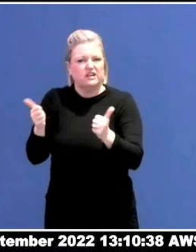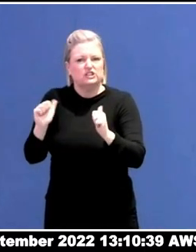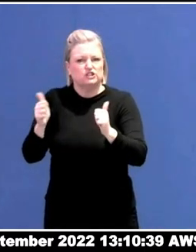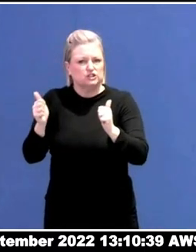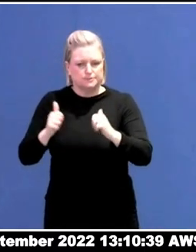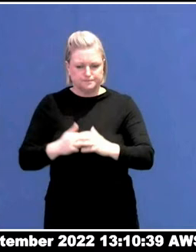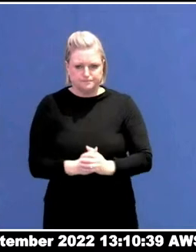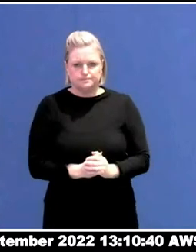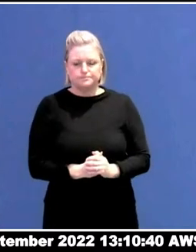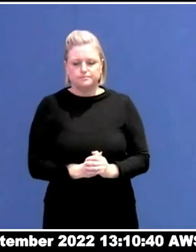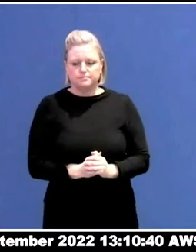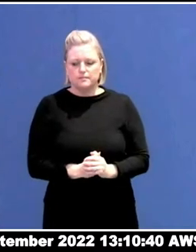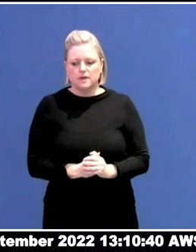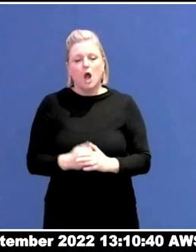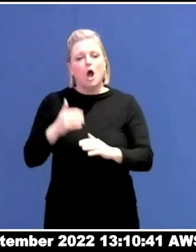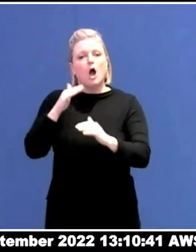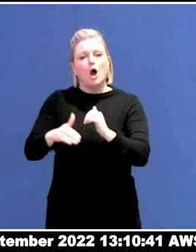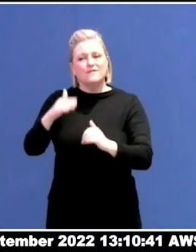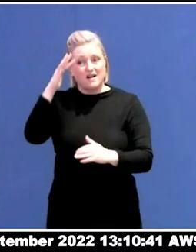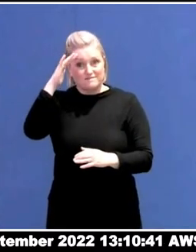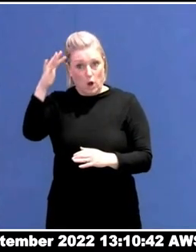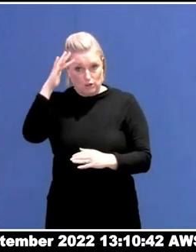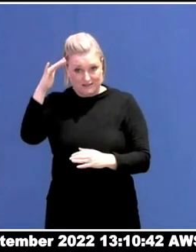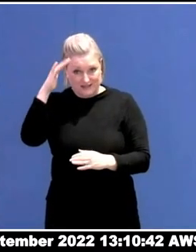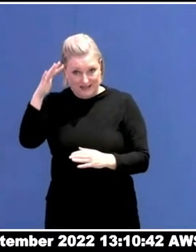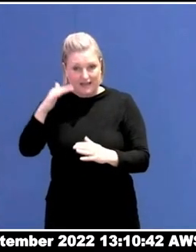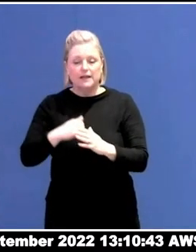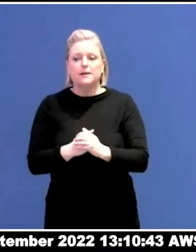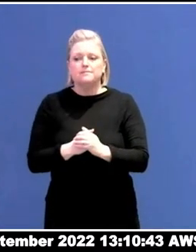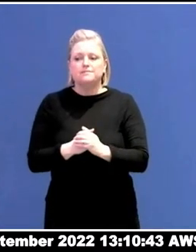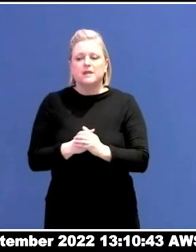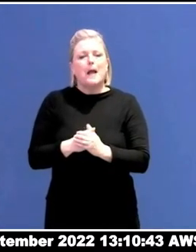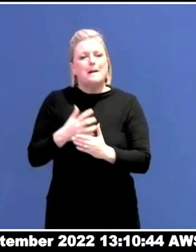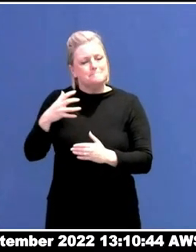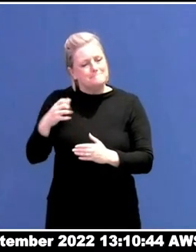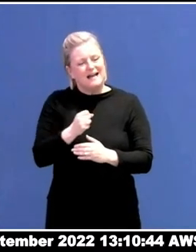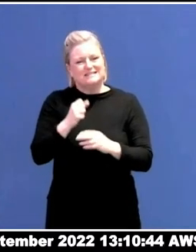In regards to a philosophy, I would suggest that it needs to be a values-based driven